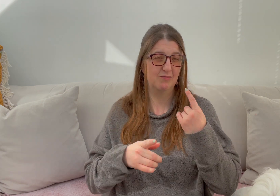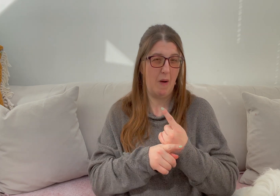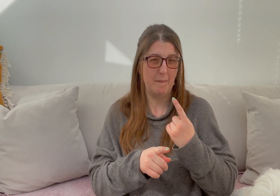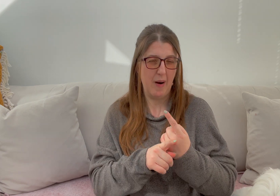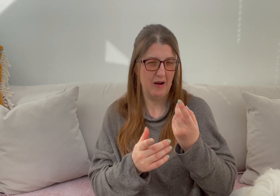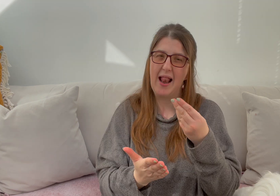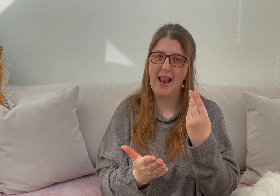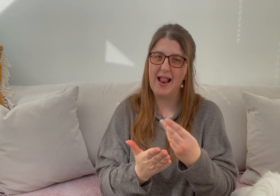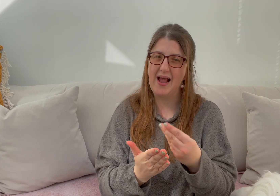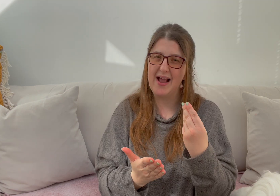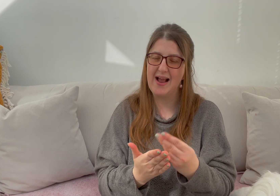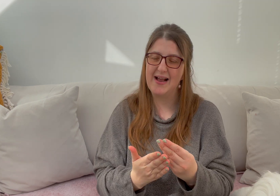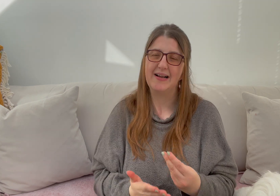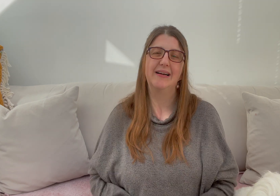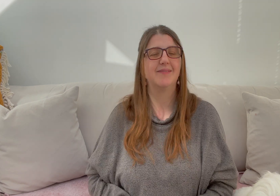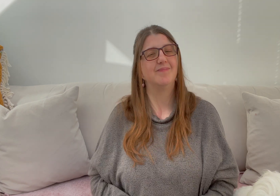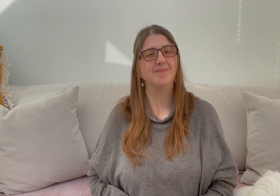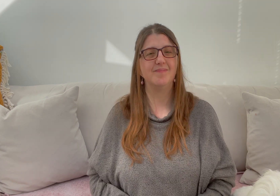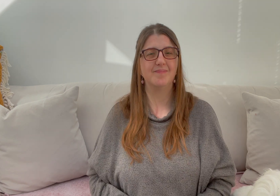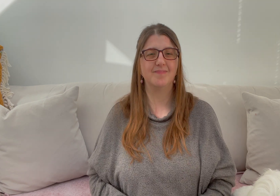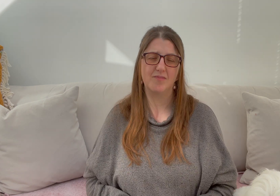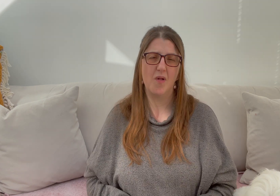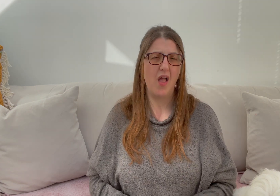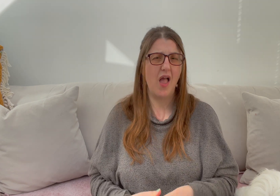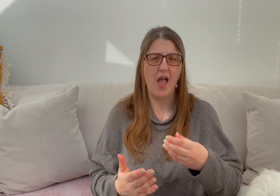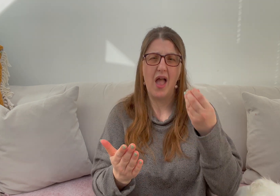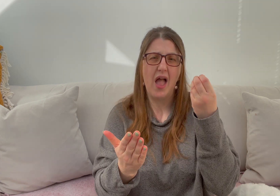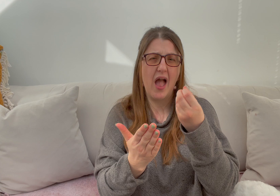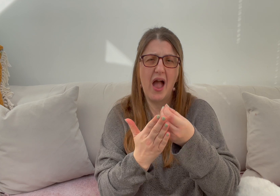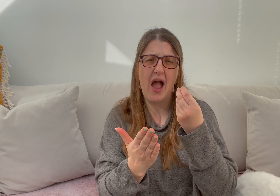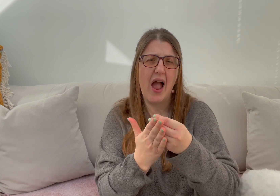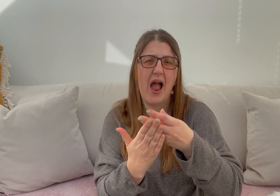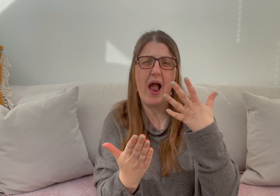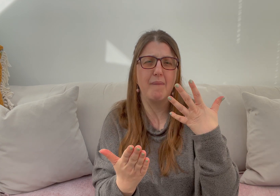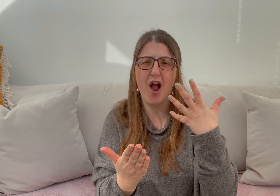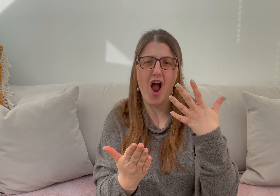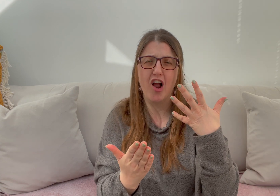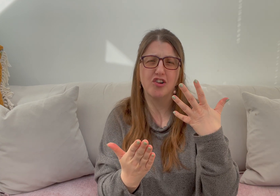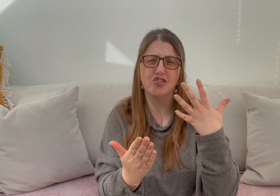Ok now let talk about money! How much?